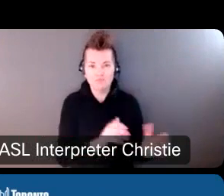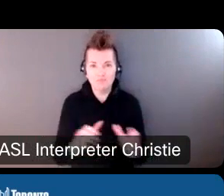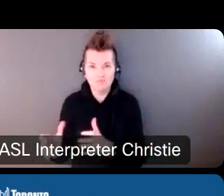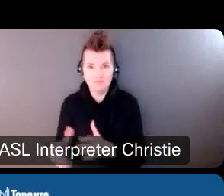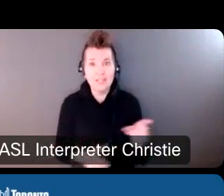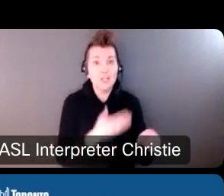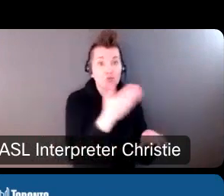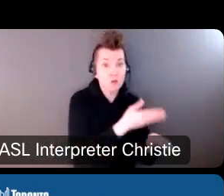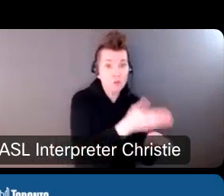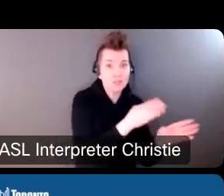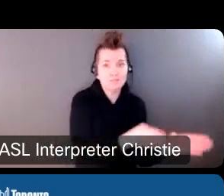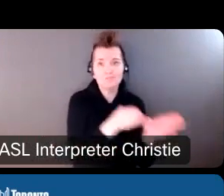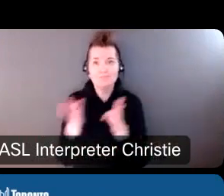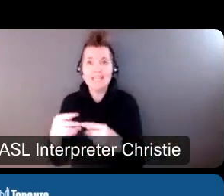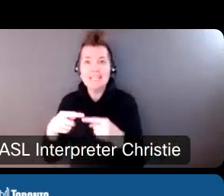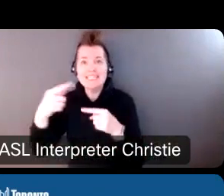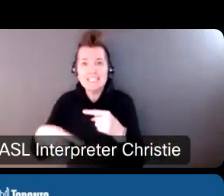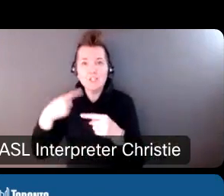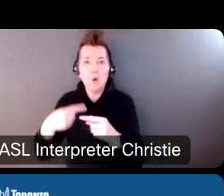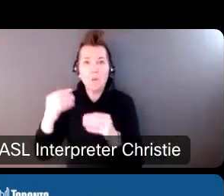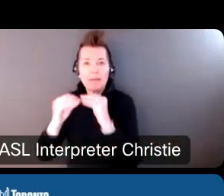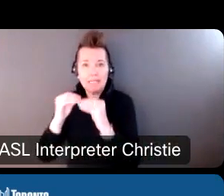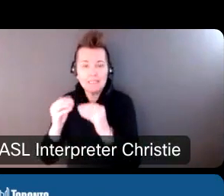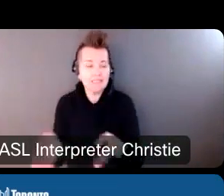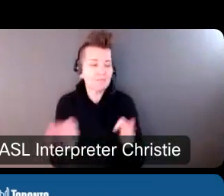seasonal maintenance, streets, including intersection,